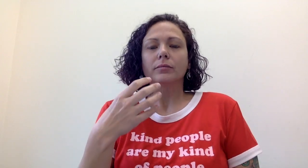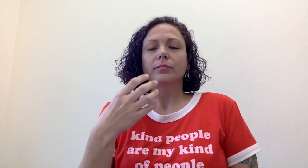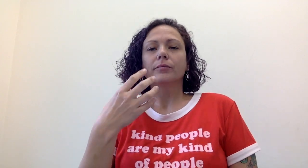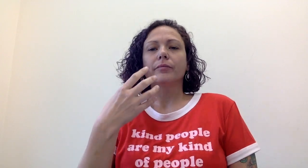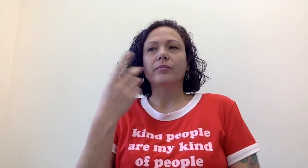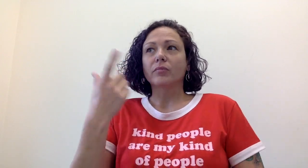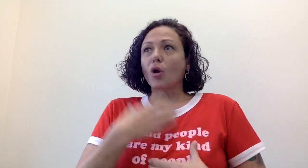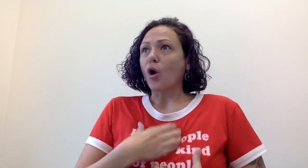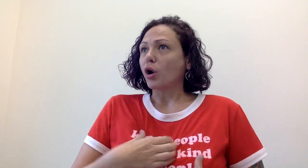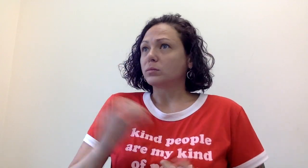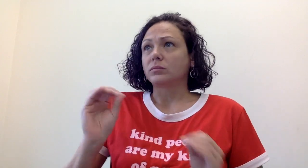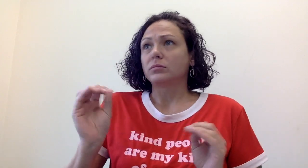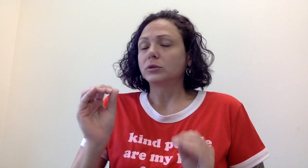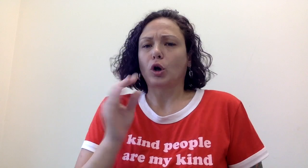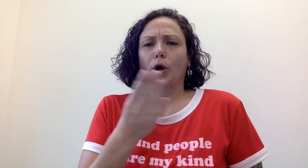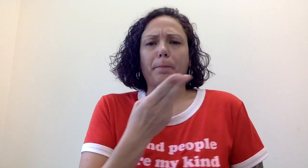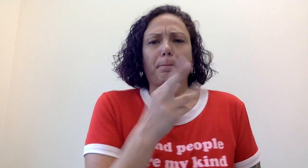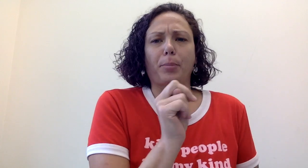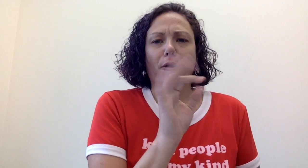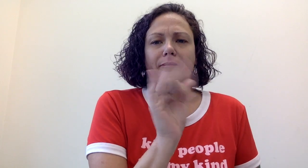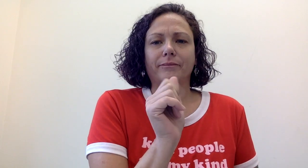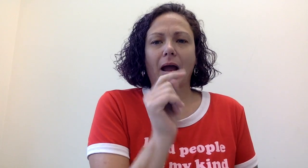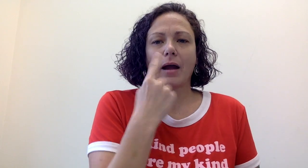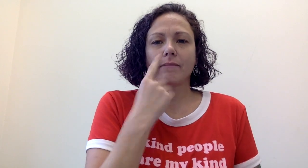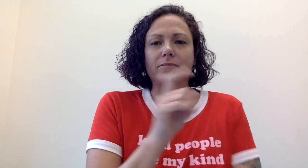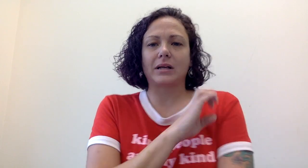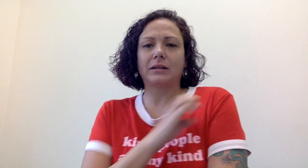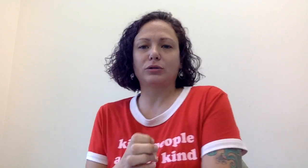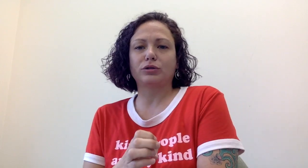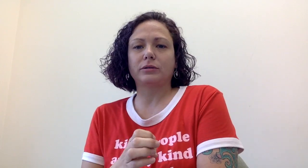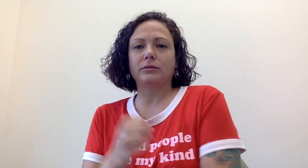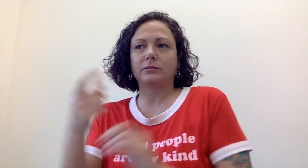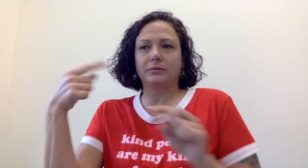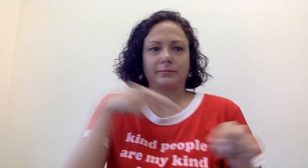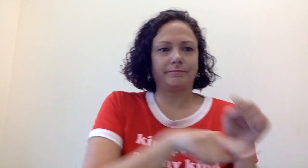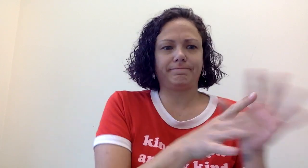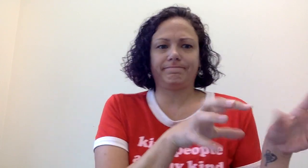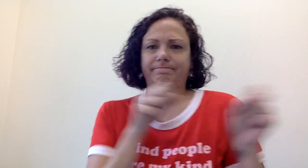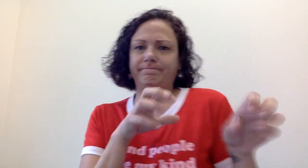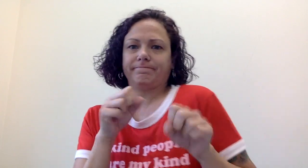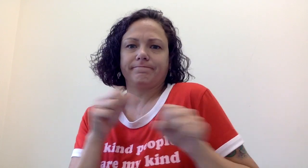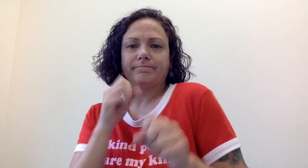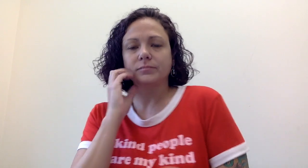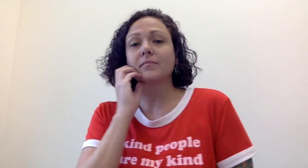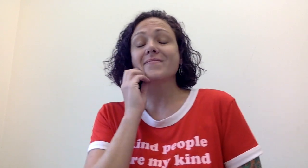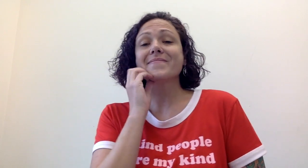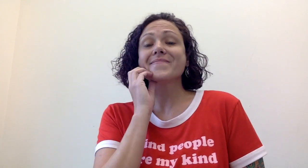Our bodies have a natural way to burn fat for energy if there's no food coming in.